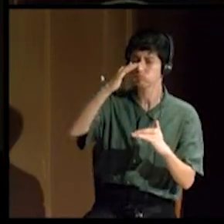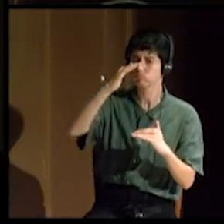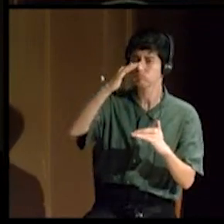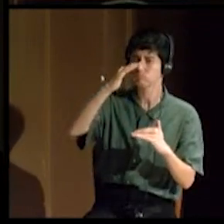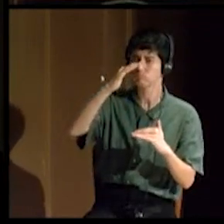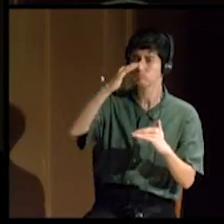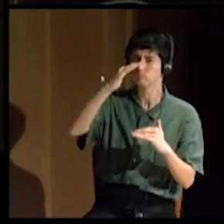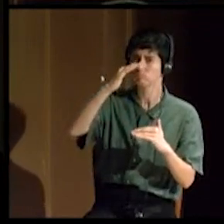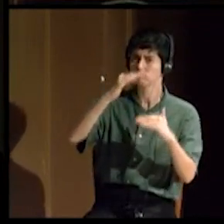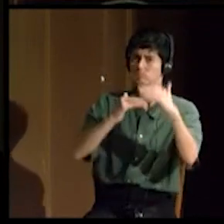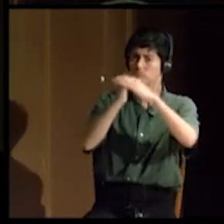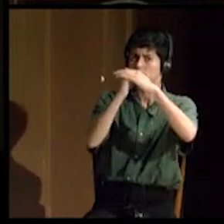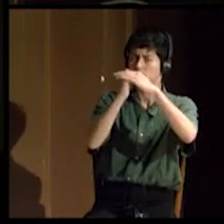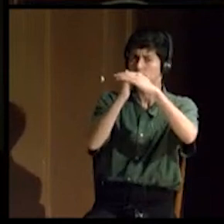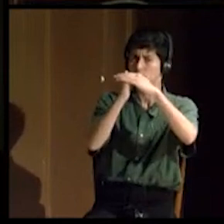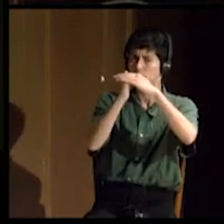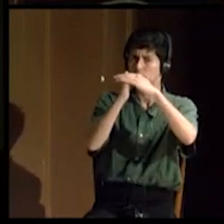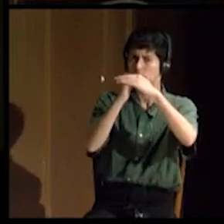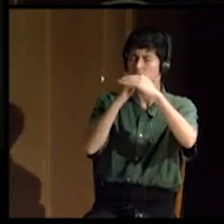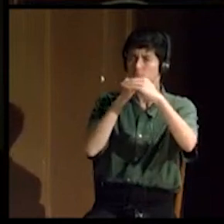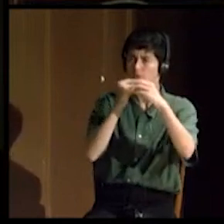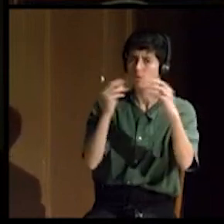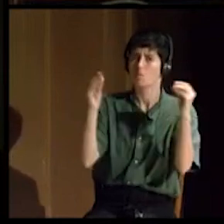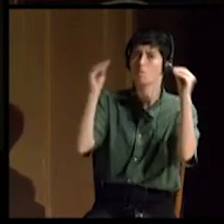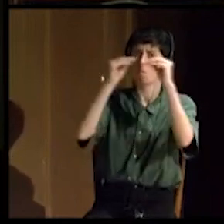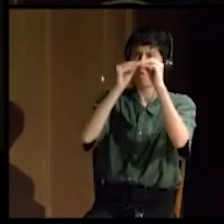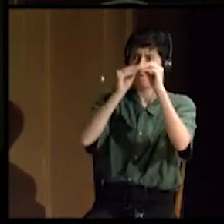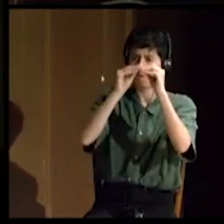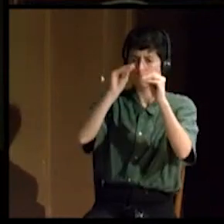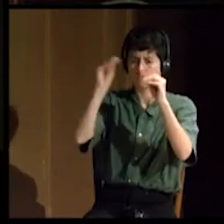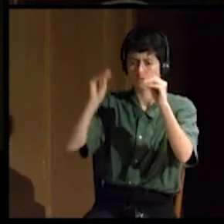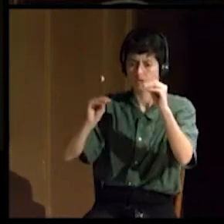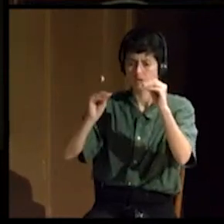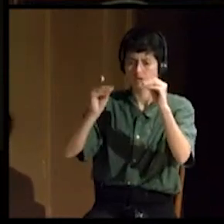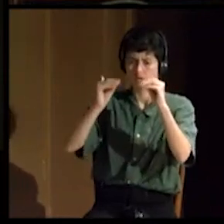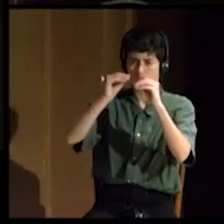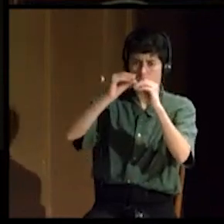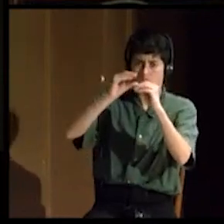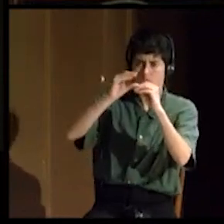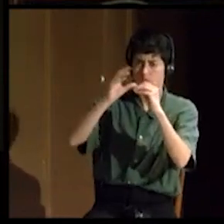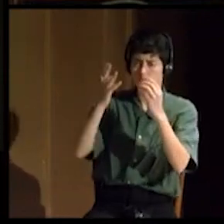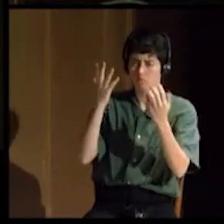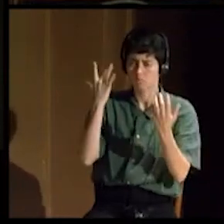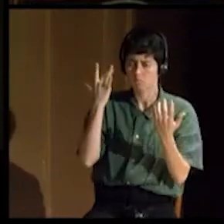Another way of saying that is why don't we have any large plutonic bodies equivalent to these high silica rhyolites?